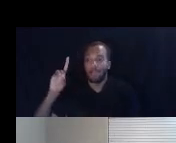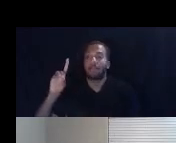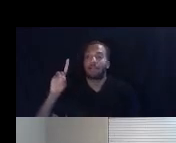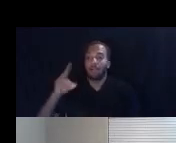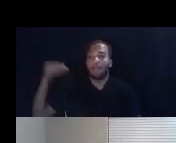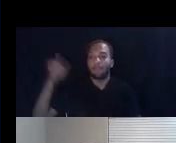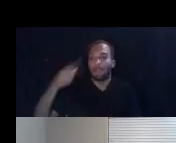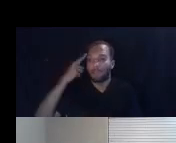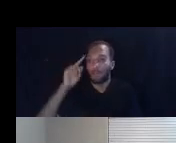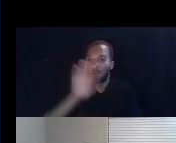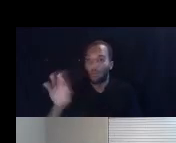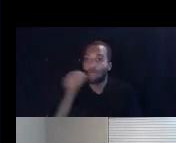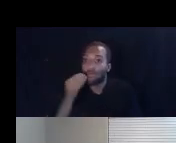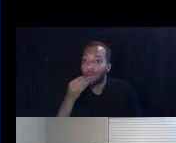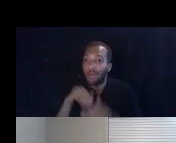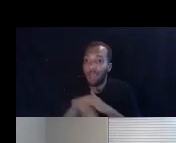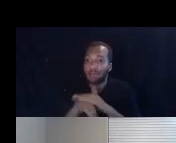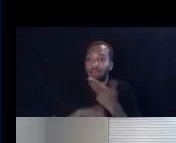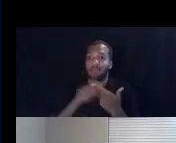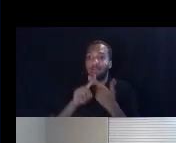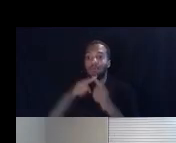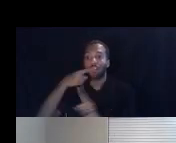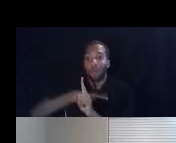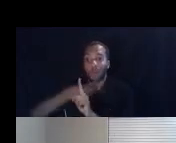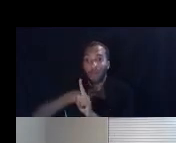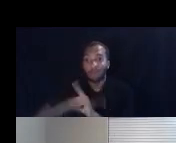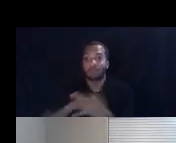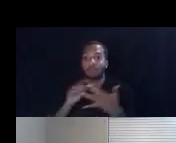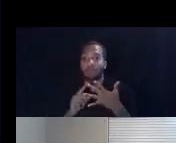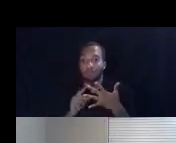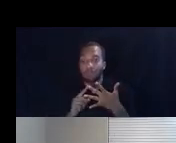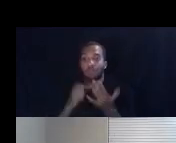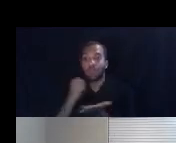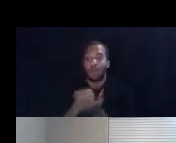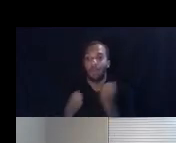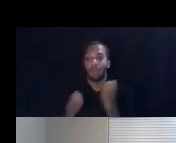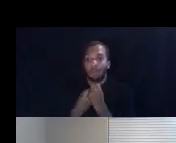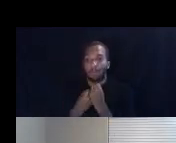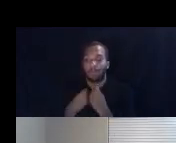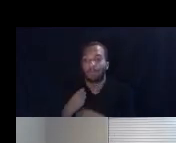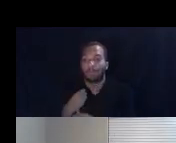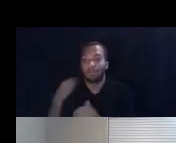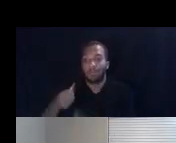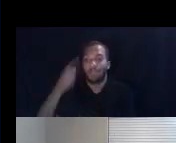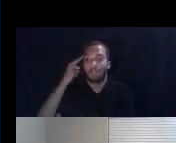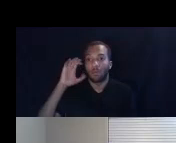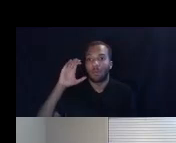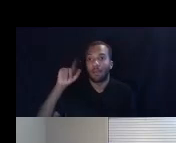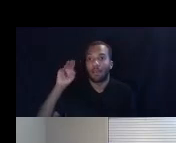to help pay for housing and to help pay for climate emergency or climate needs.